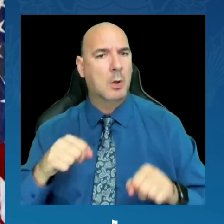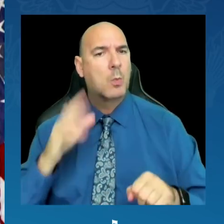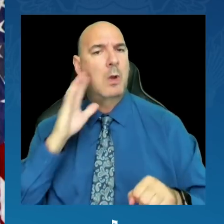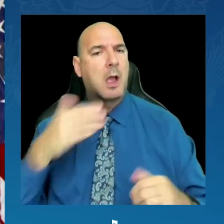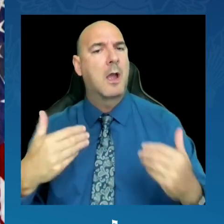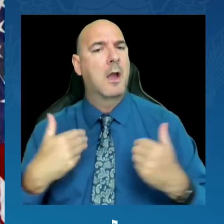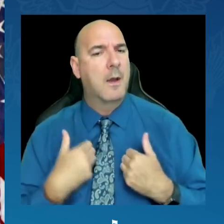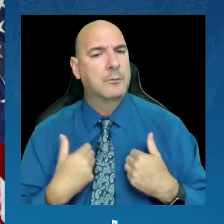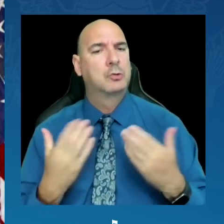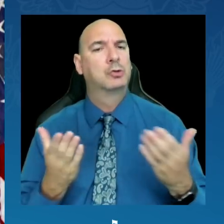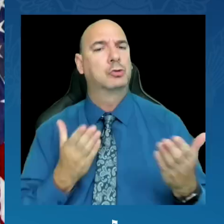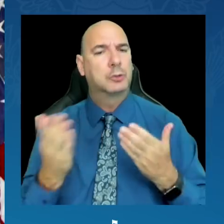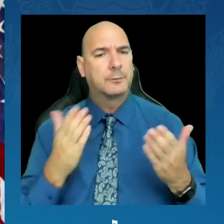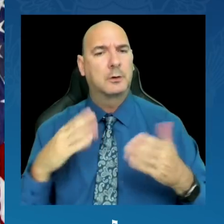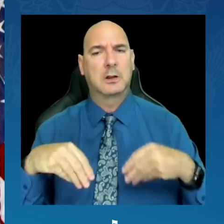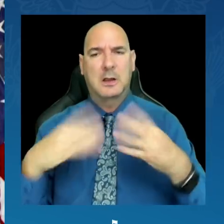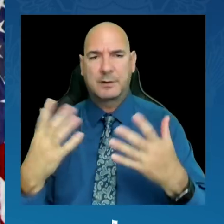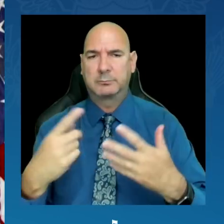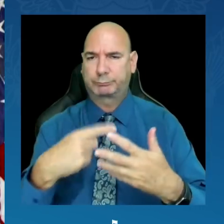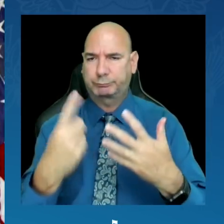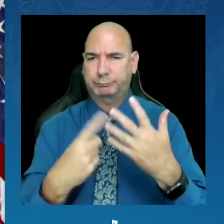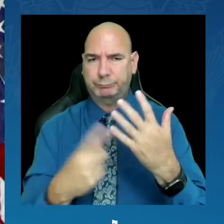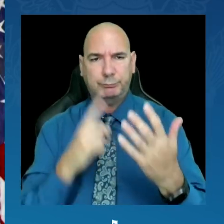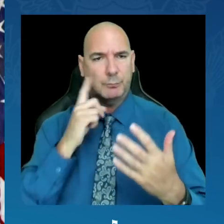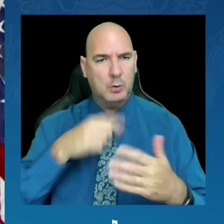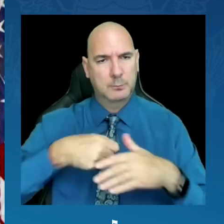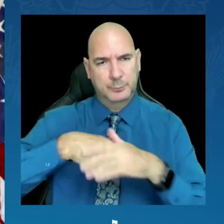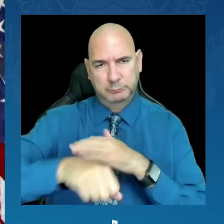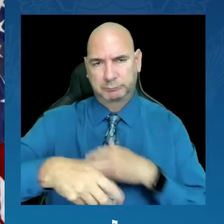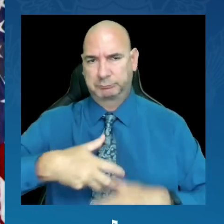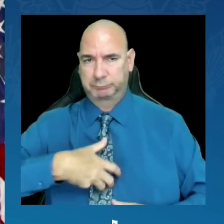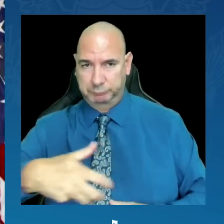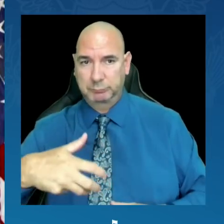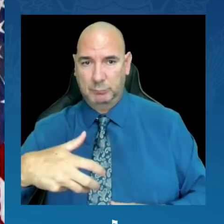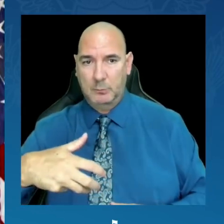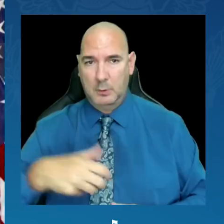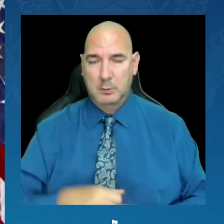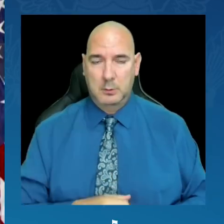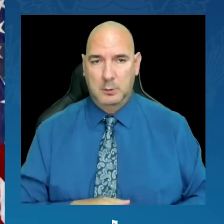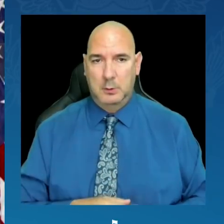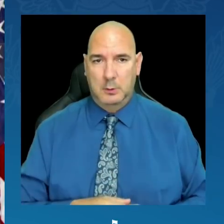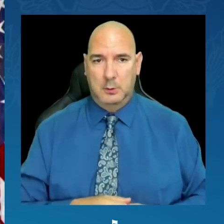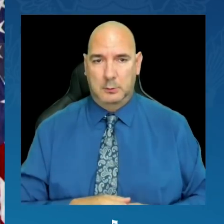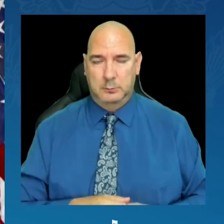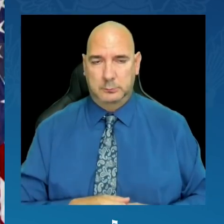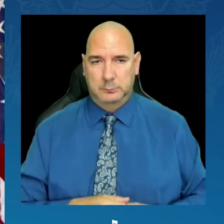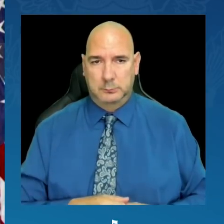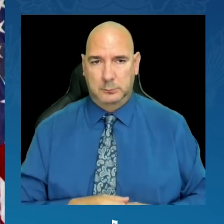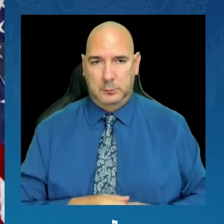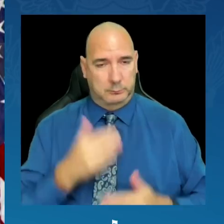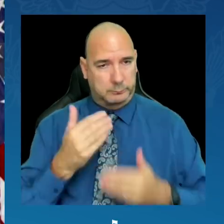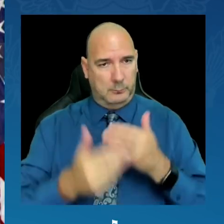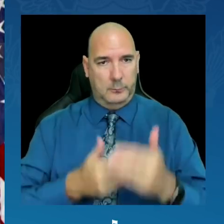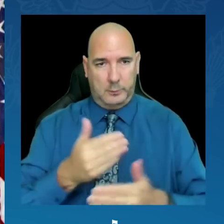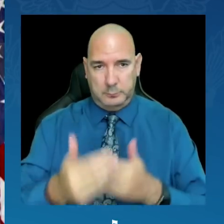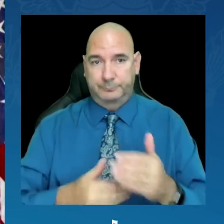They complement the progress we are building in Congress progress that would not be possible without the leadership